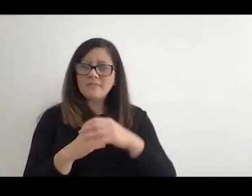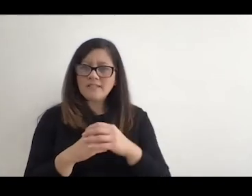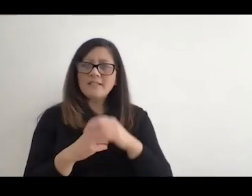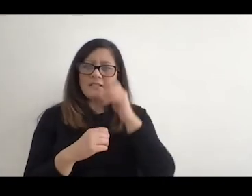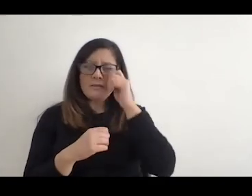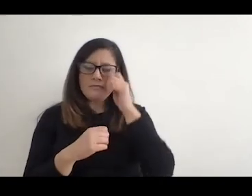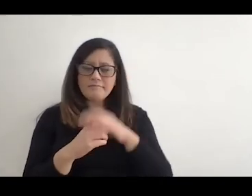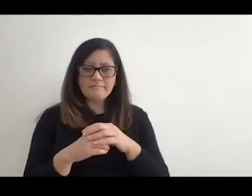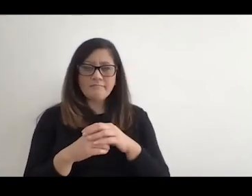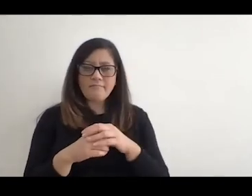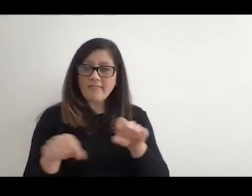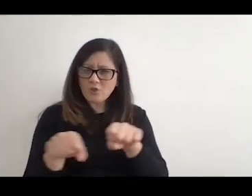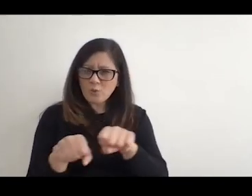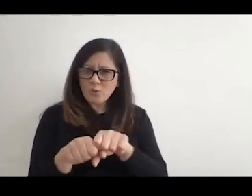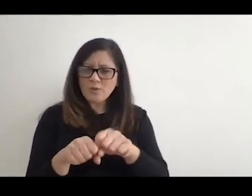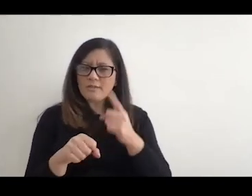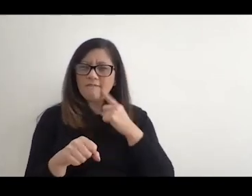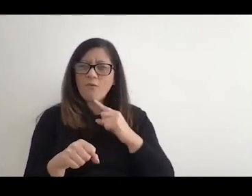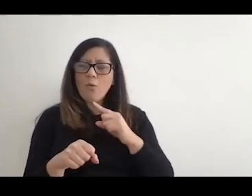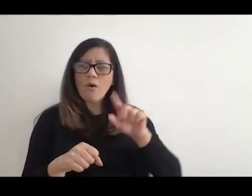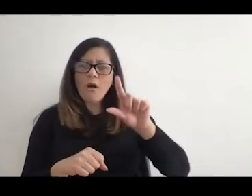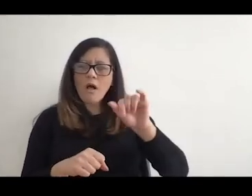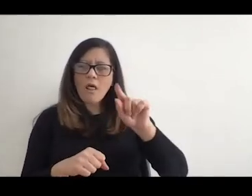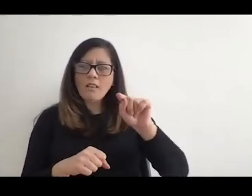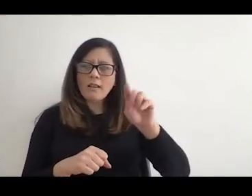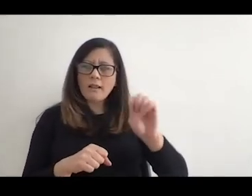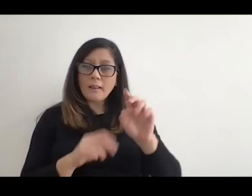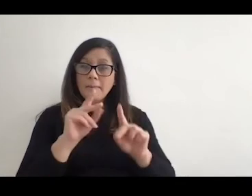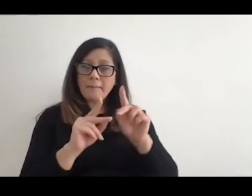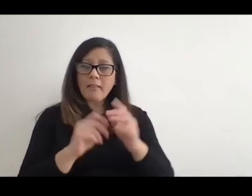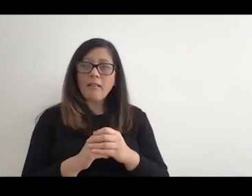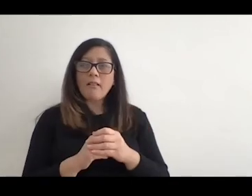Size runs for little people since the shirts and the denim worked.